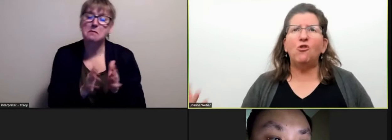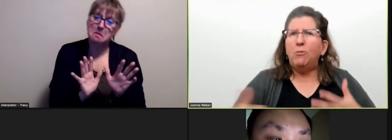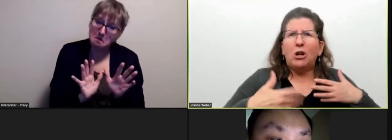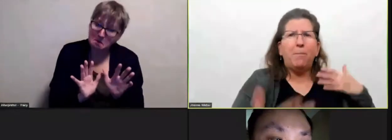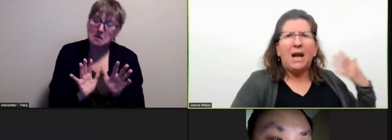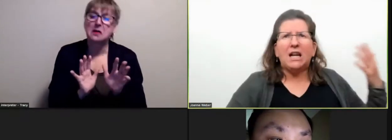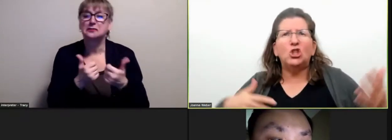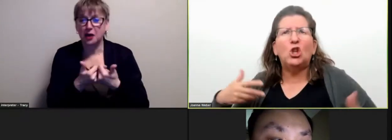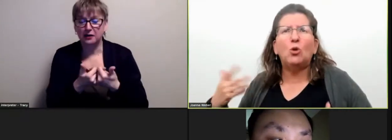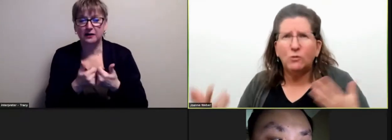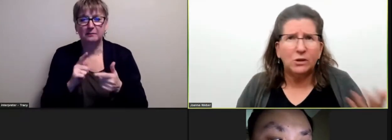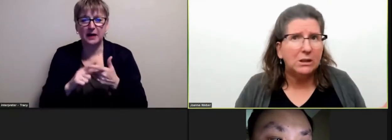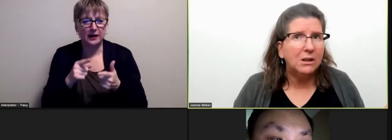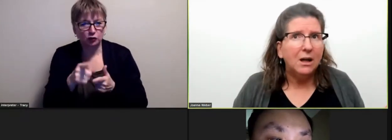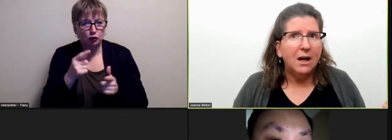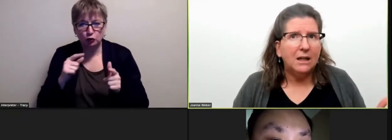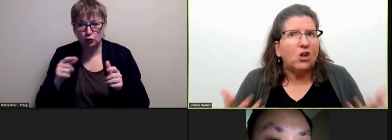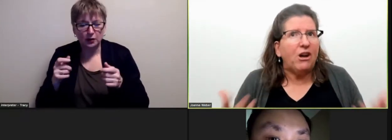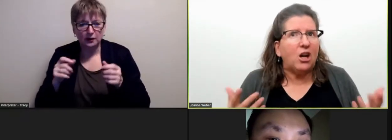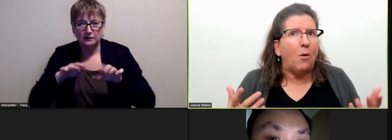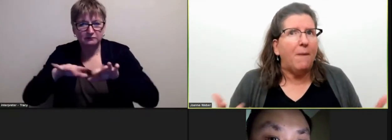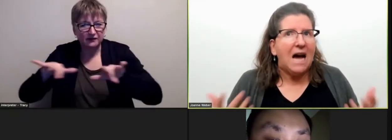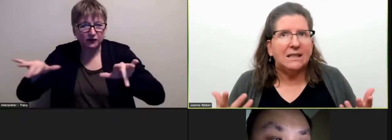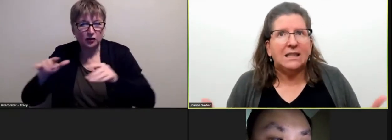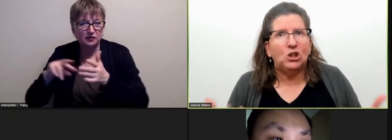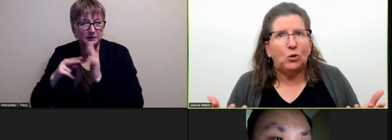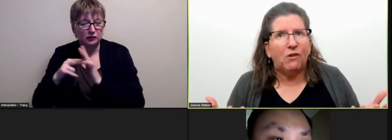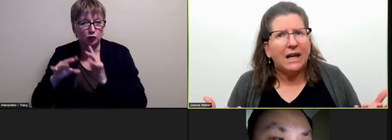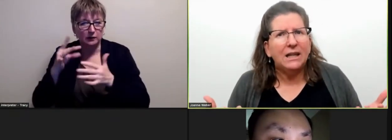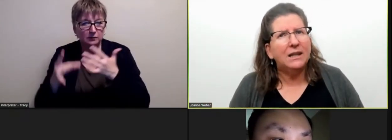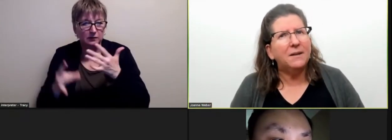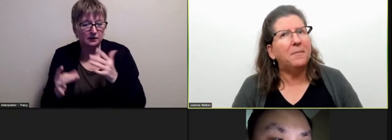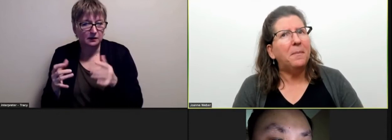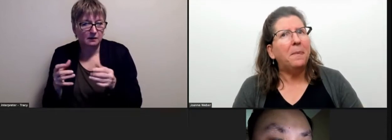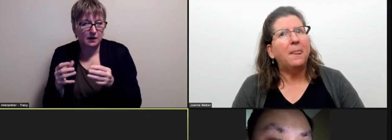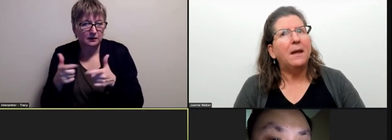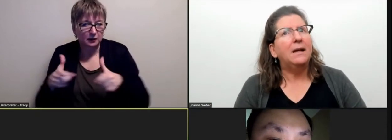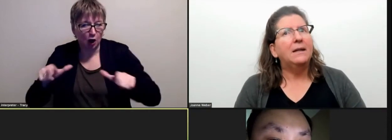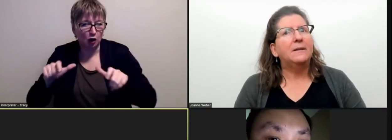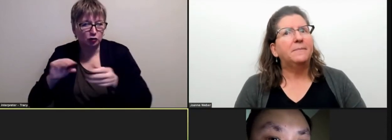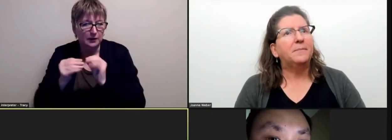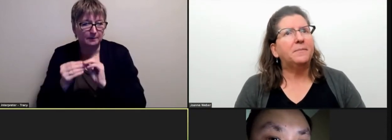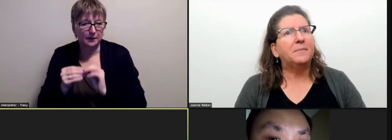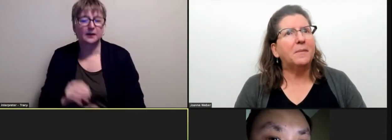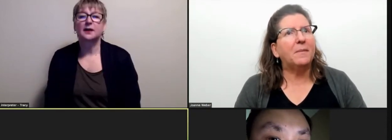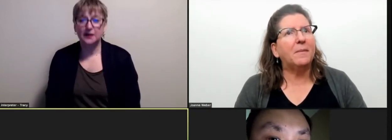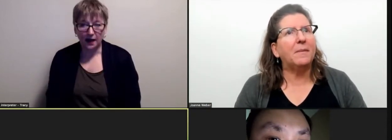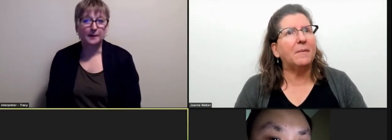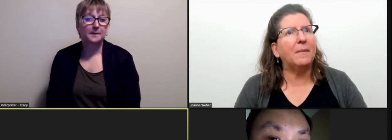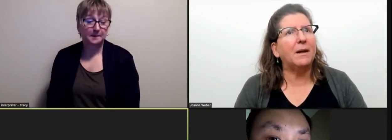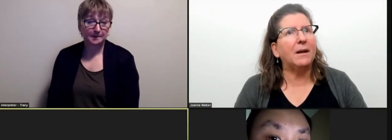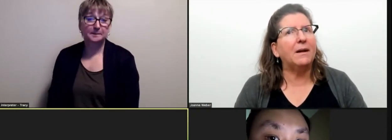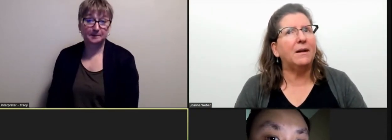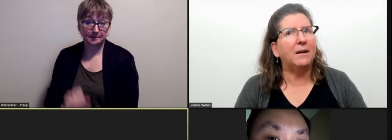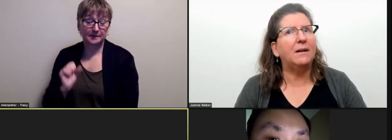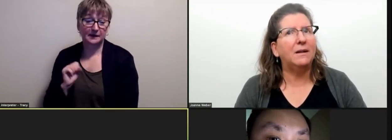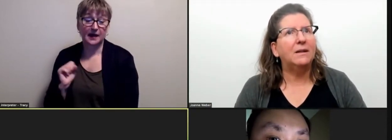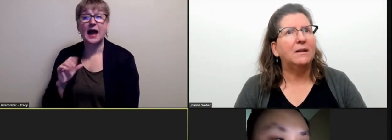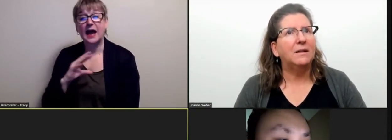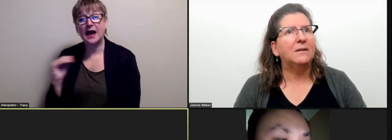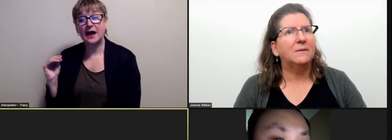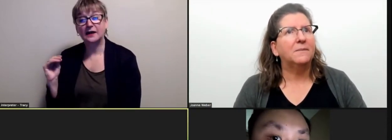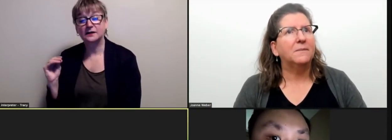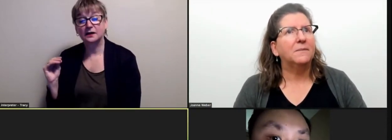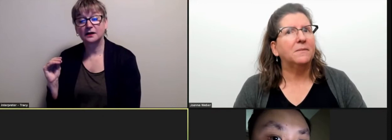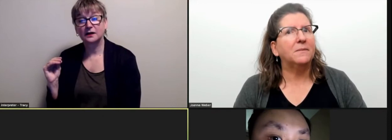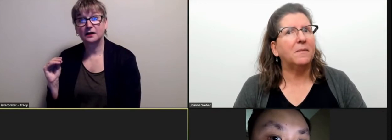you could pick and choose it's a critical mass too right yeah okay and you know i'm still friends